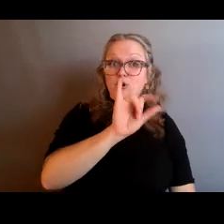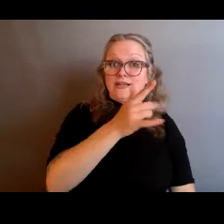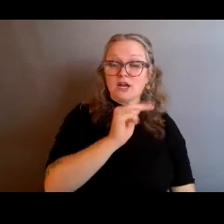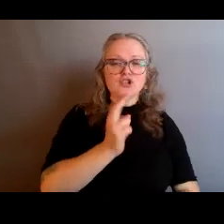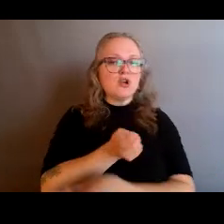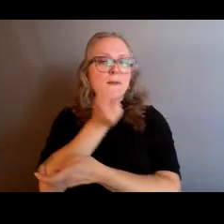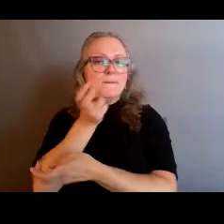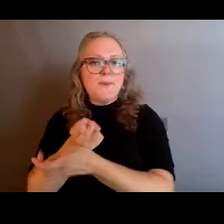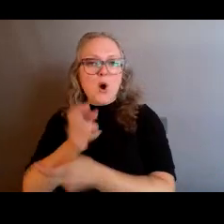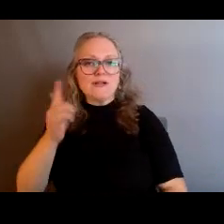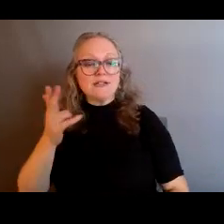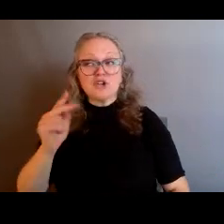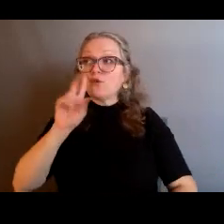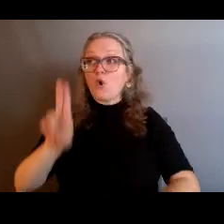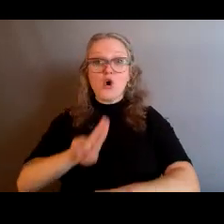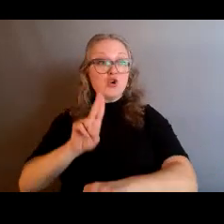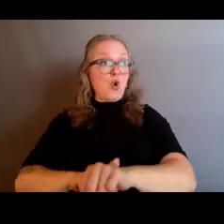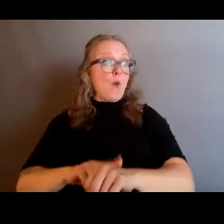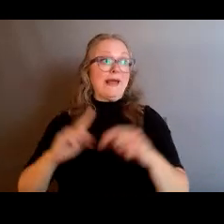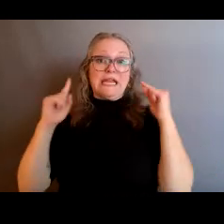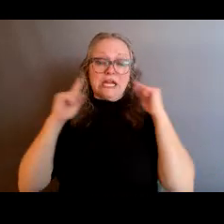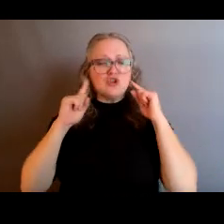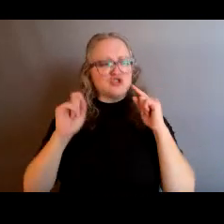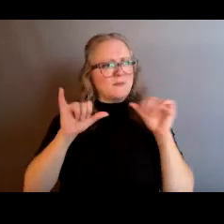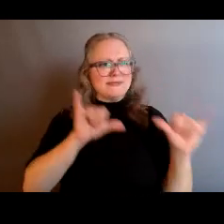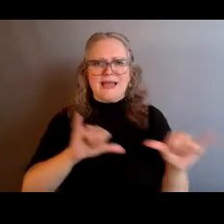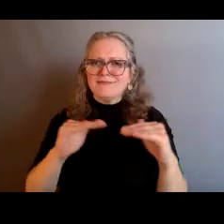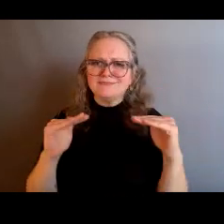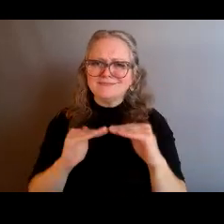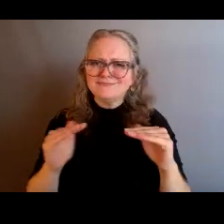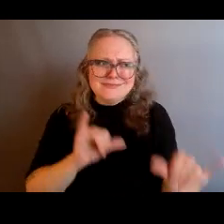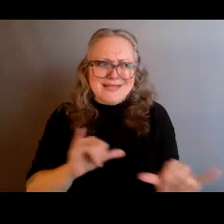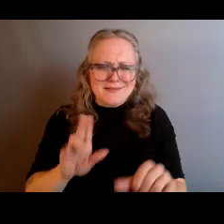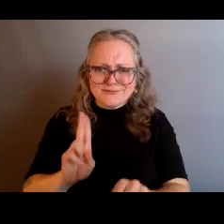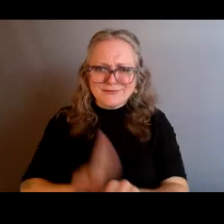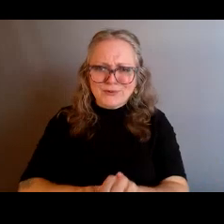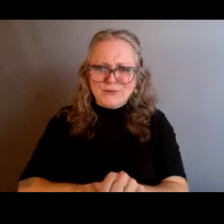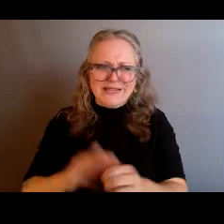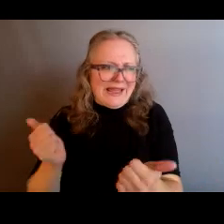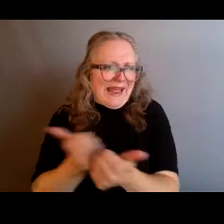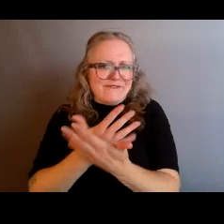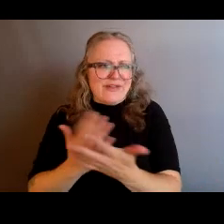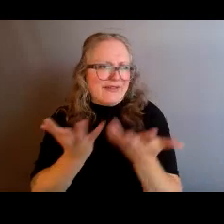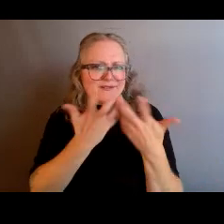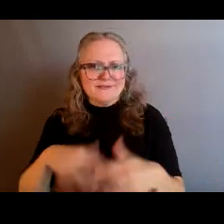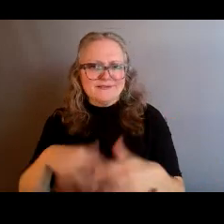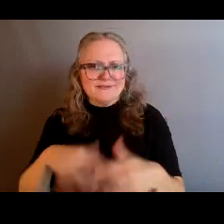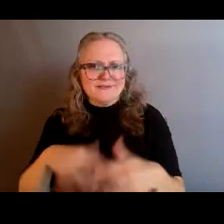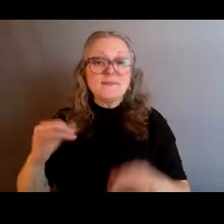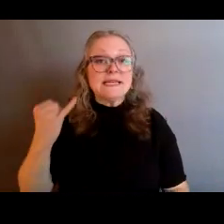a normal ear should always be the same. In a pathological ear, air conduction and